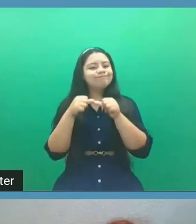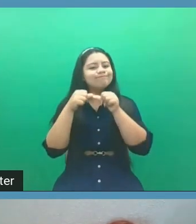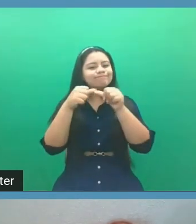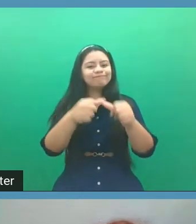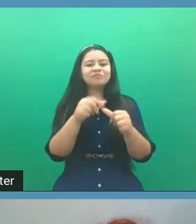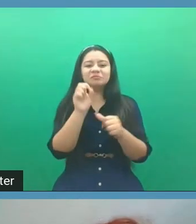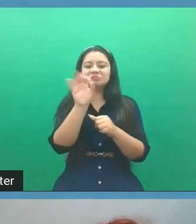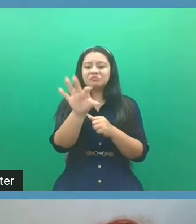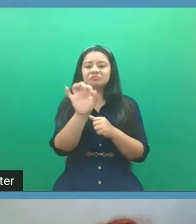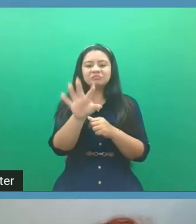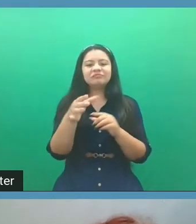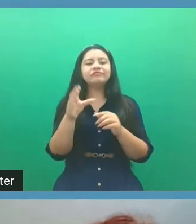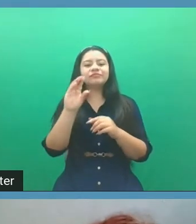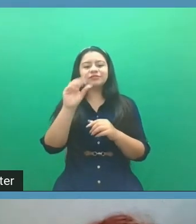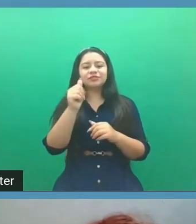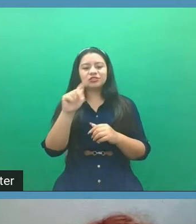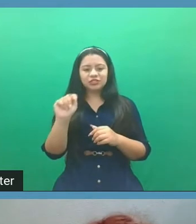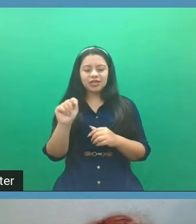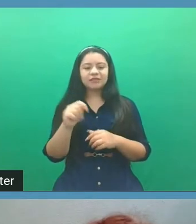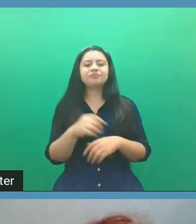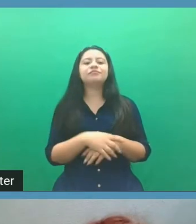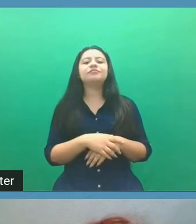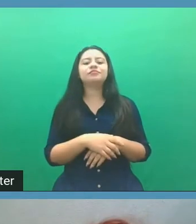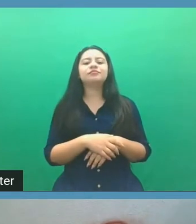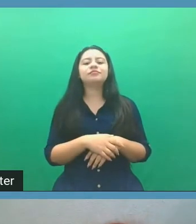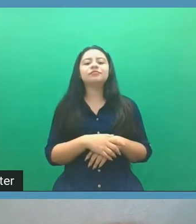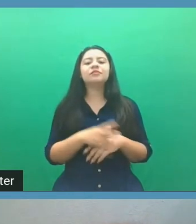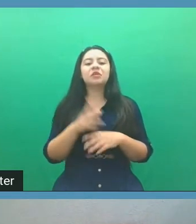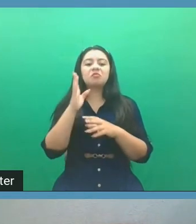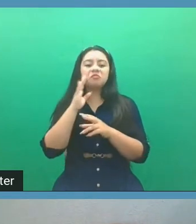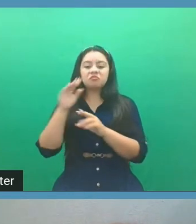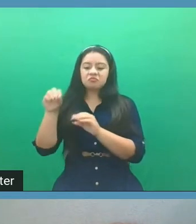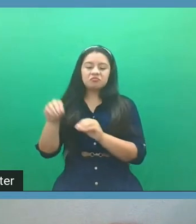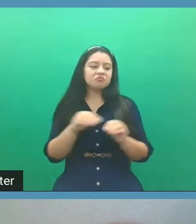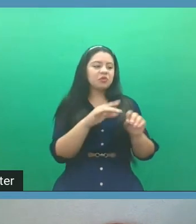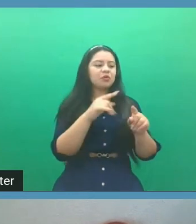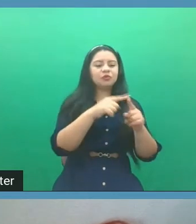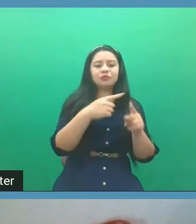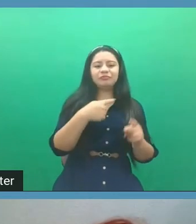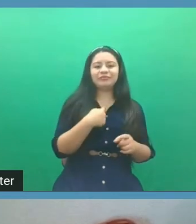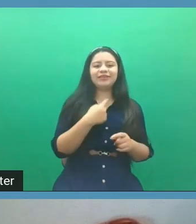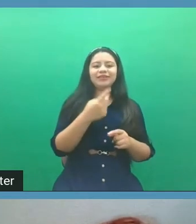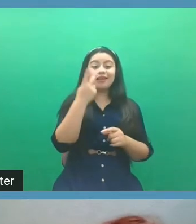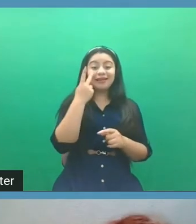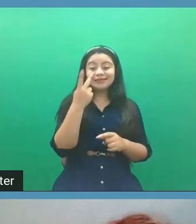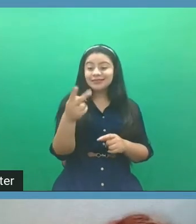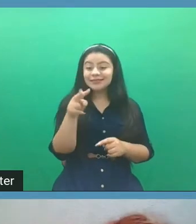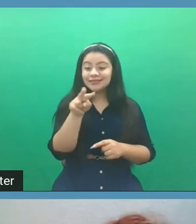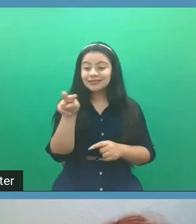and they will get relayed to me through the magic of technology across the stratosphere here.